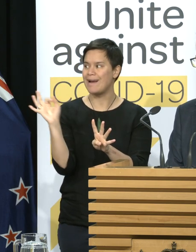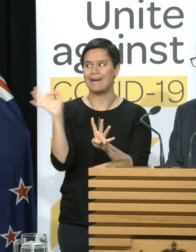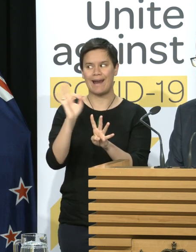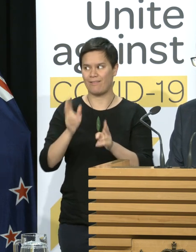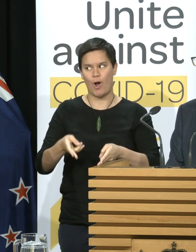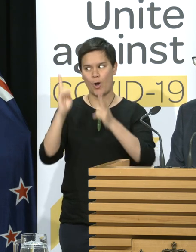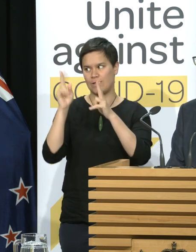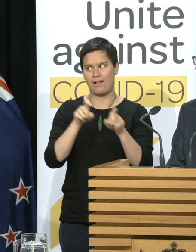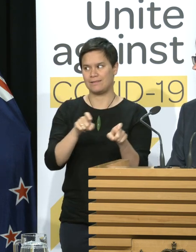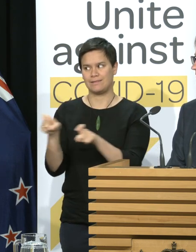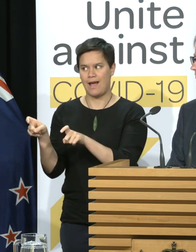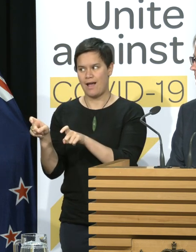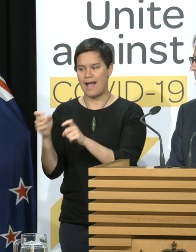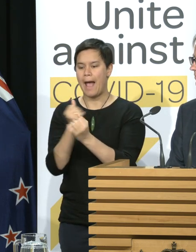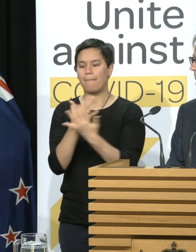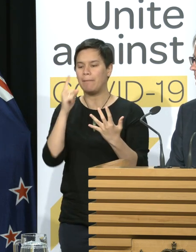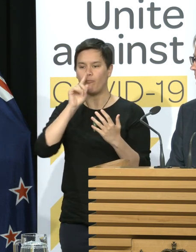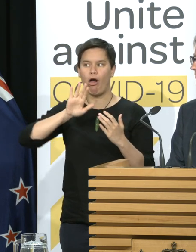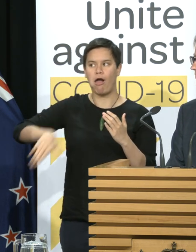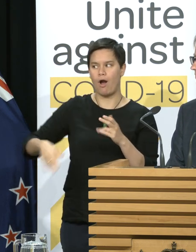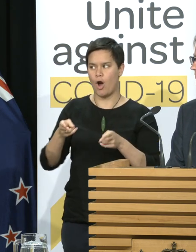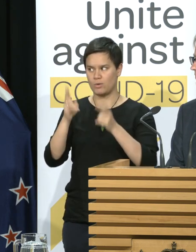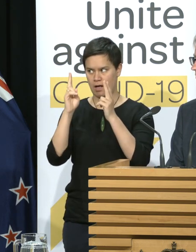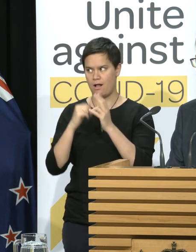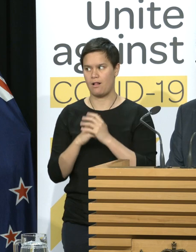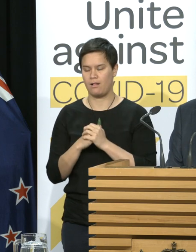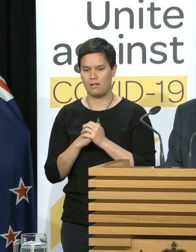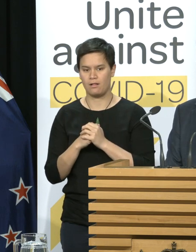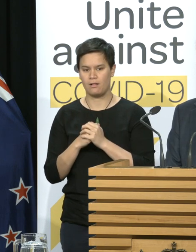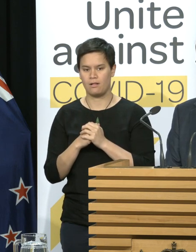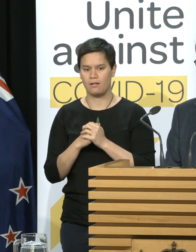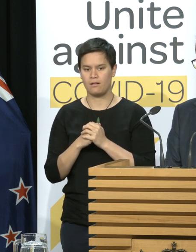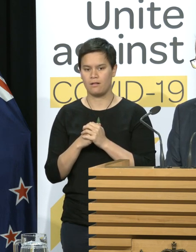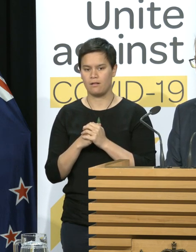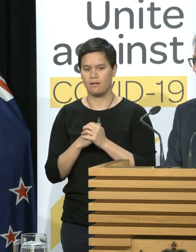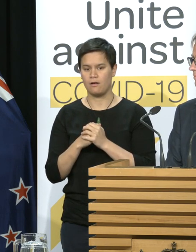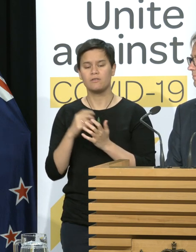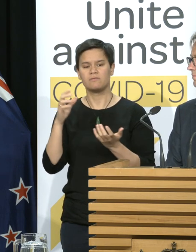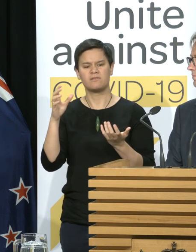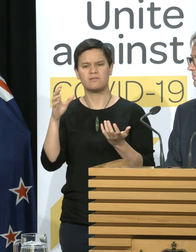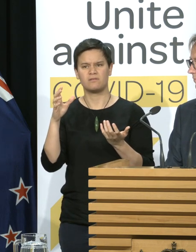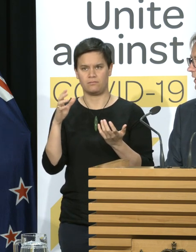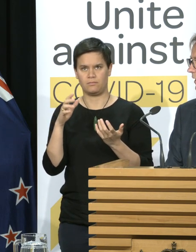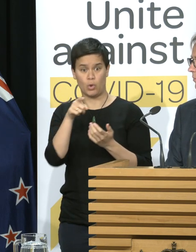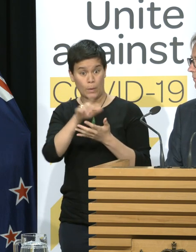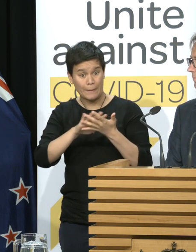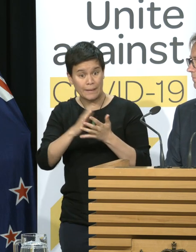No, everybody-- sorry, since the-- Since the border closed. Since the border closed, back towards the beginning of the year.